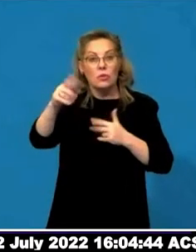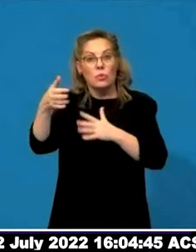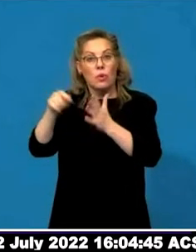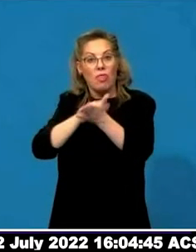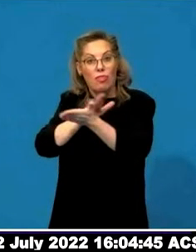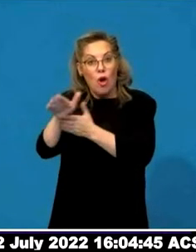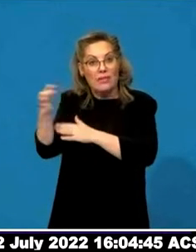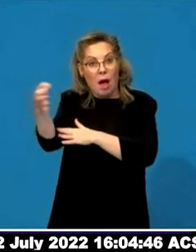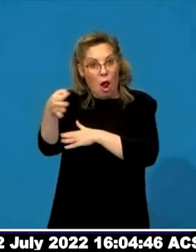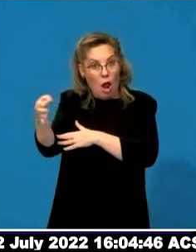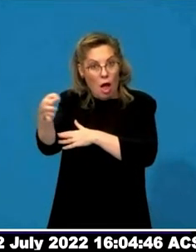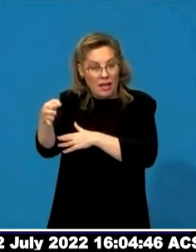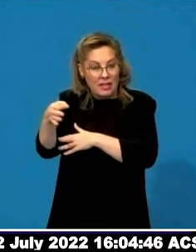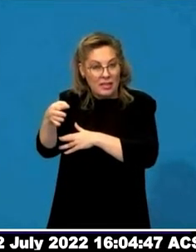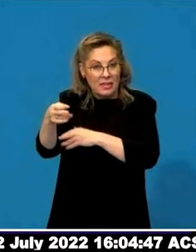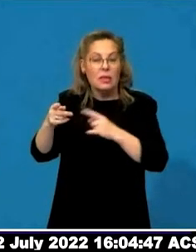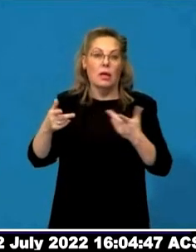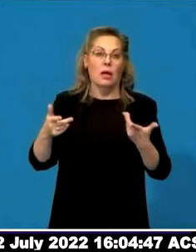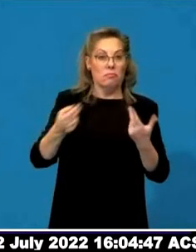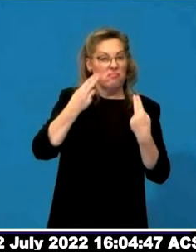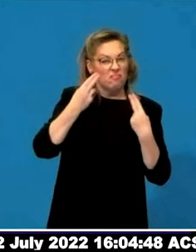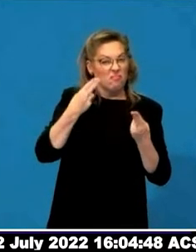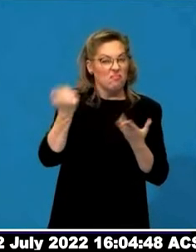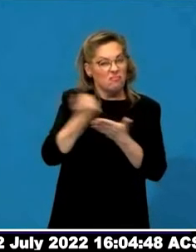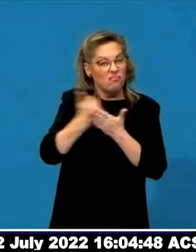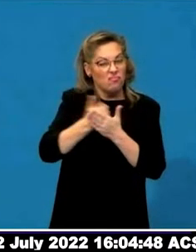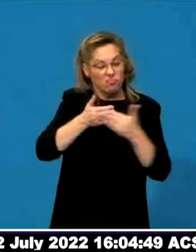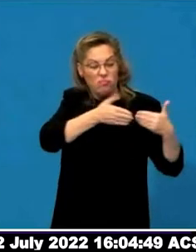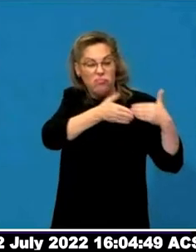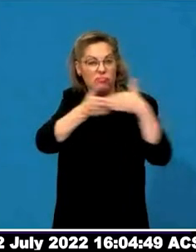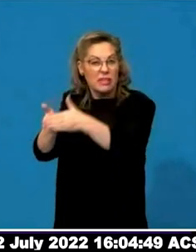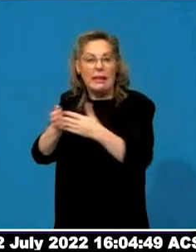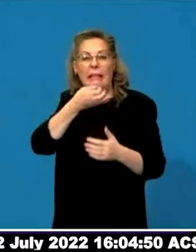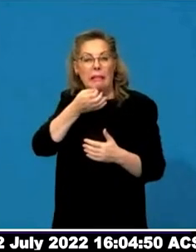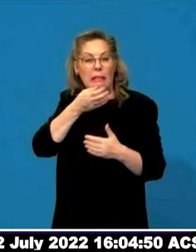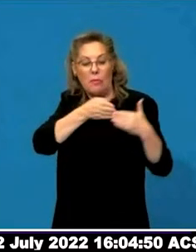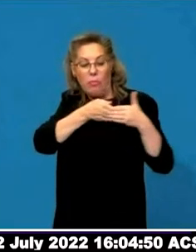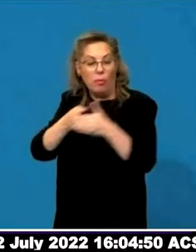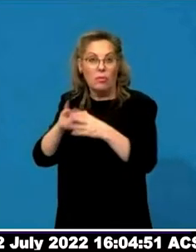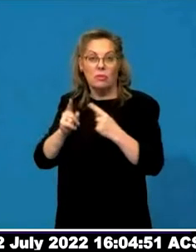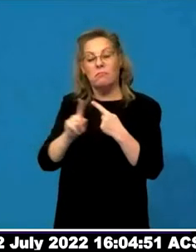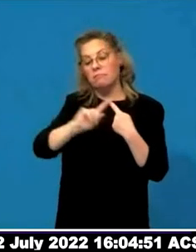And a dinghy is the normal way that people travel between the islands day to day.